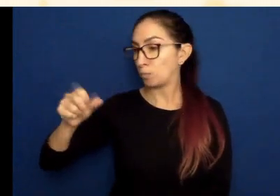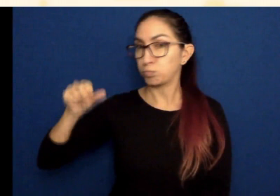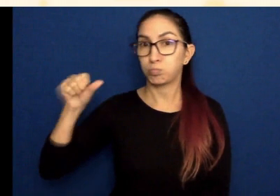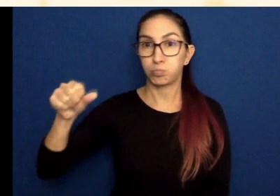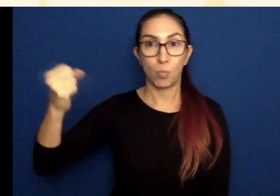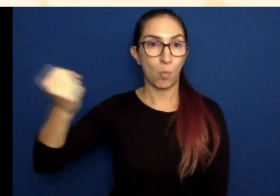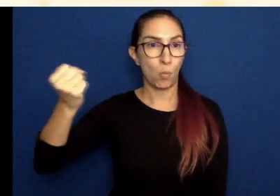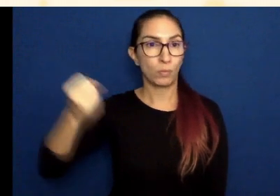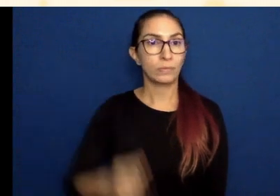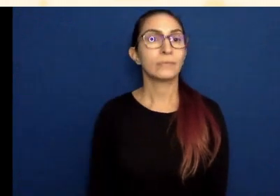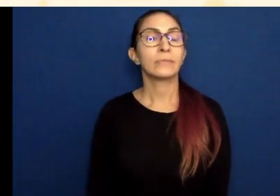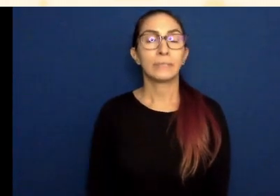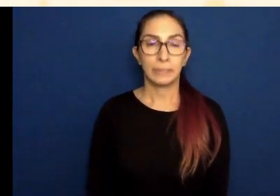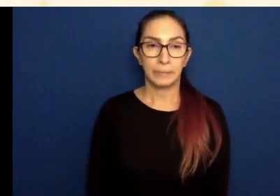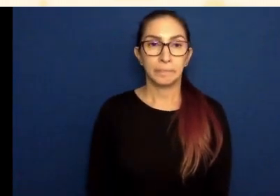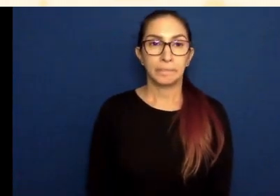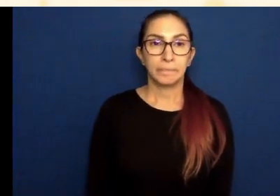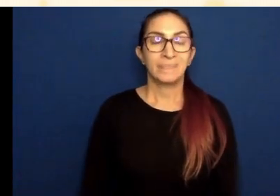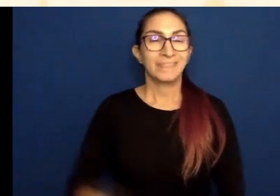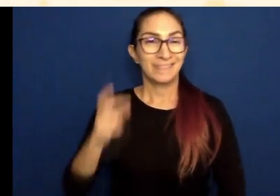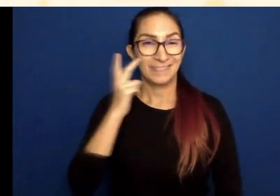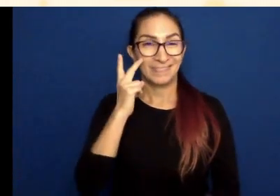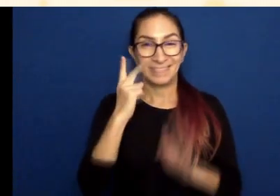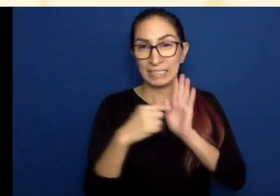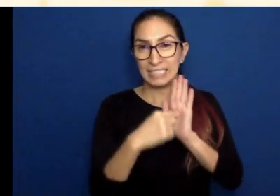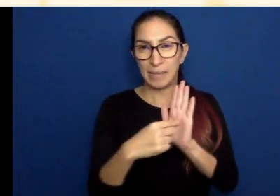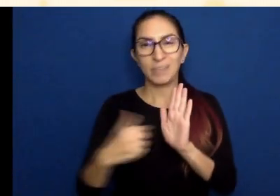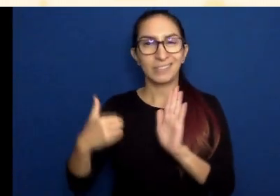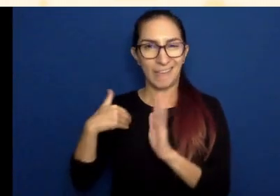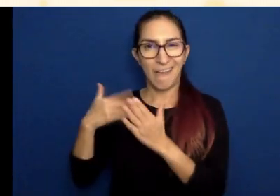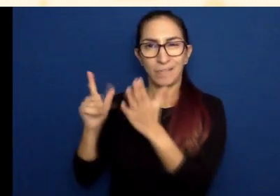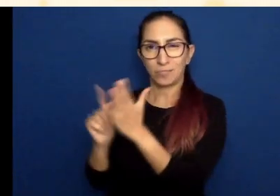So let's see some examples, and these examples are in the documents as well.